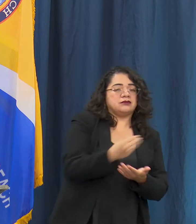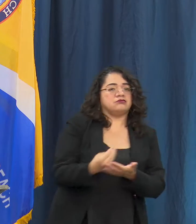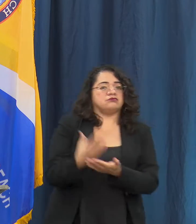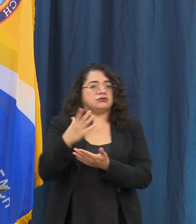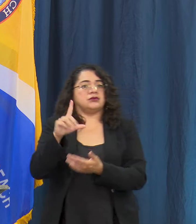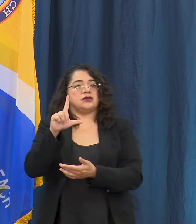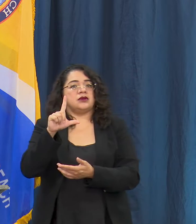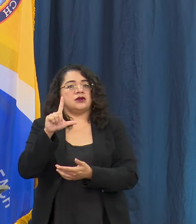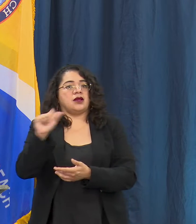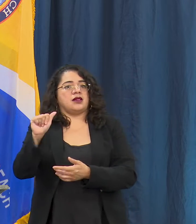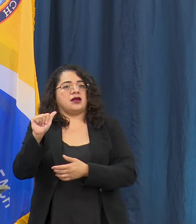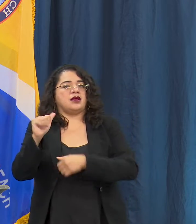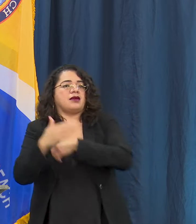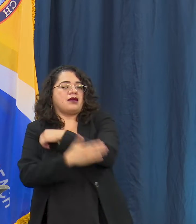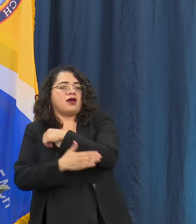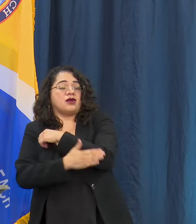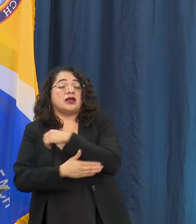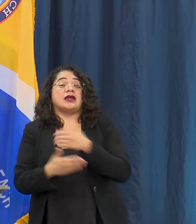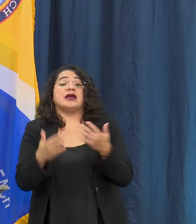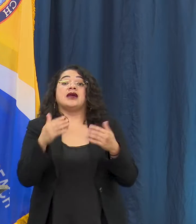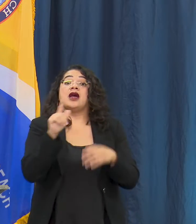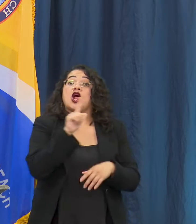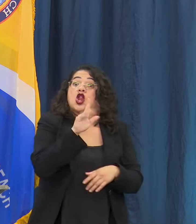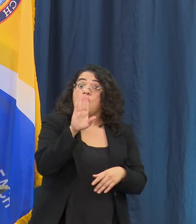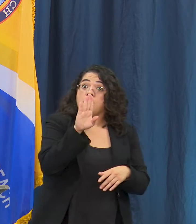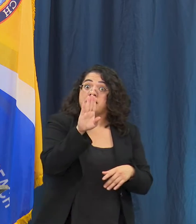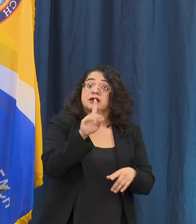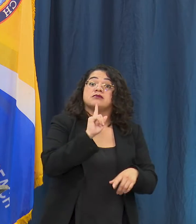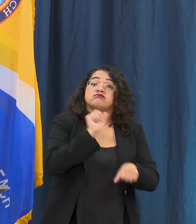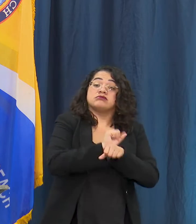Beach curfew begins at 9:00 p.m. tonight.